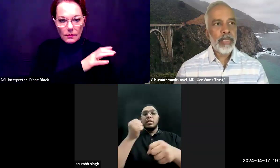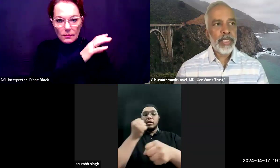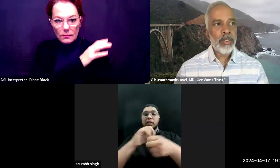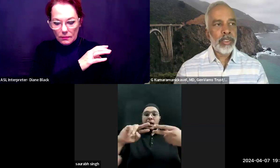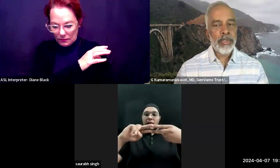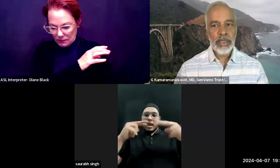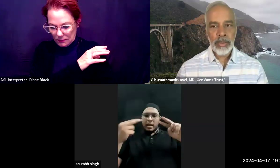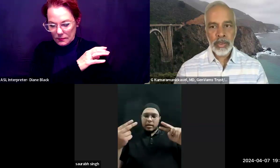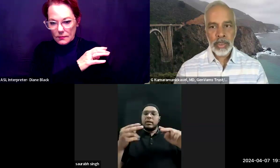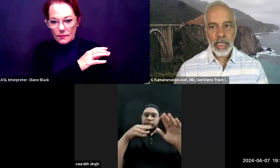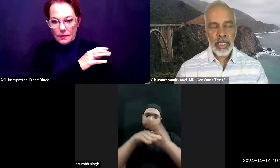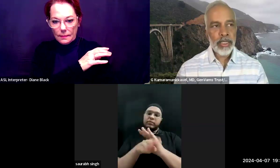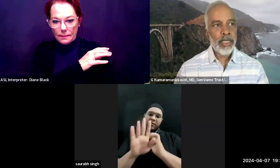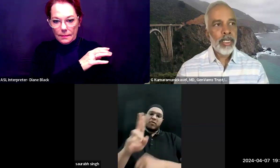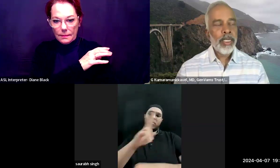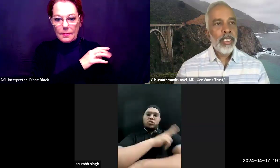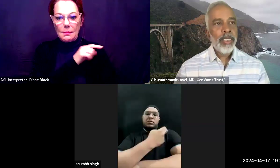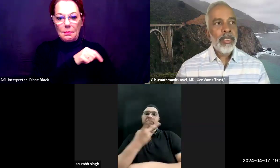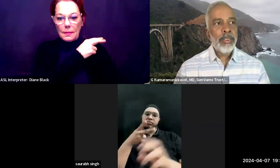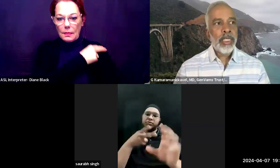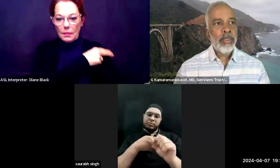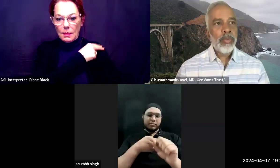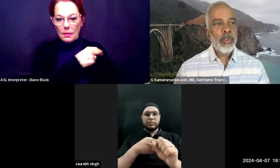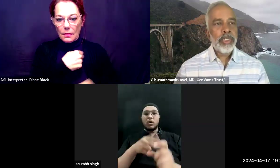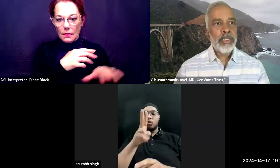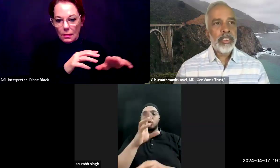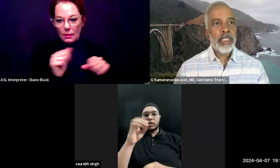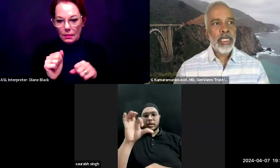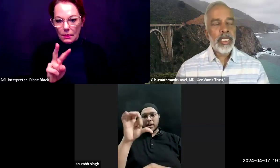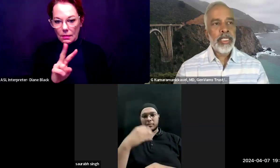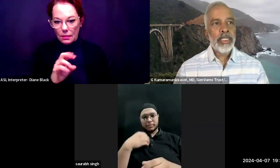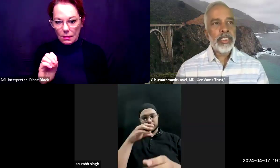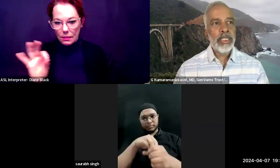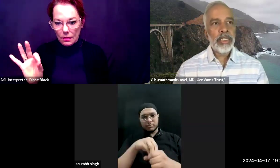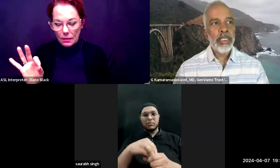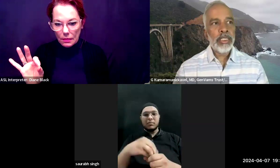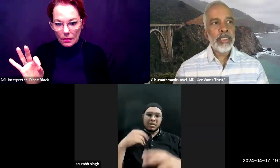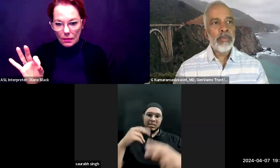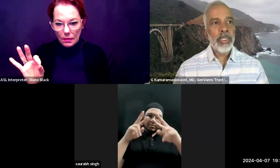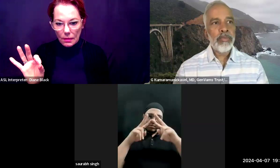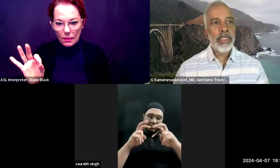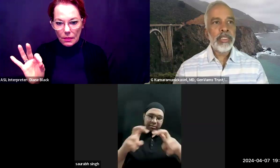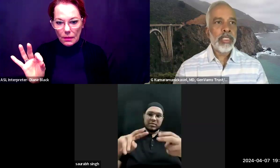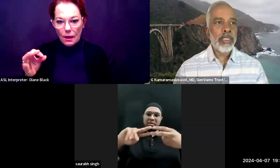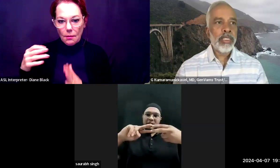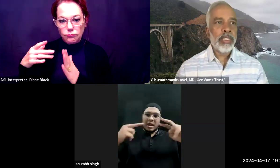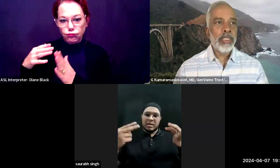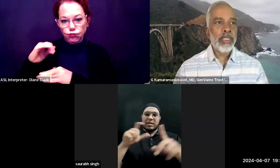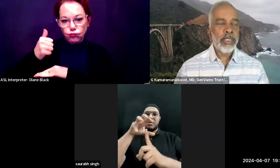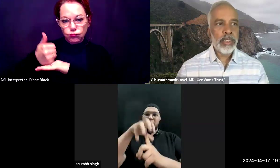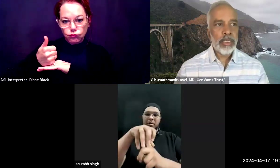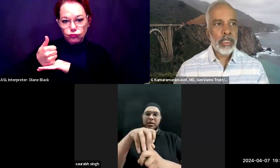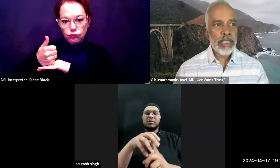I left that hospital 2009 to start more such genetic clinics and genetics departments and ocular research in